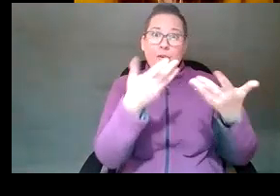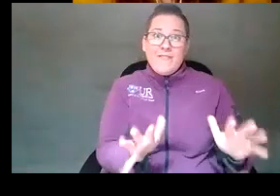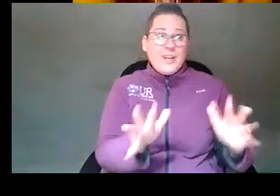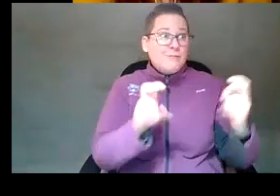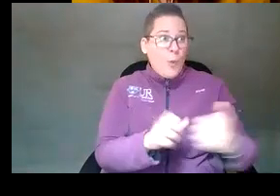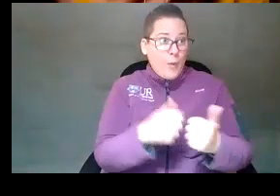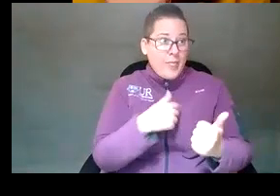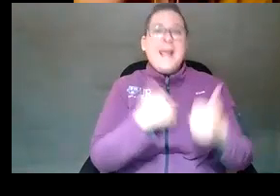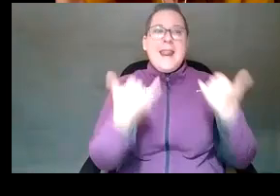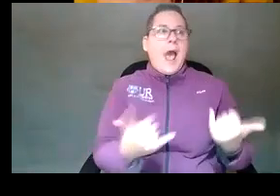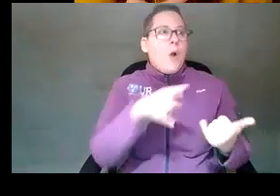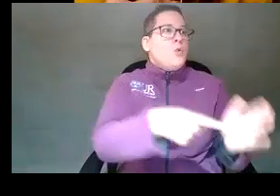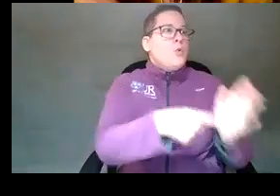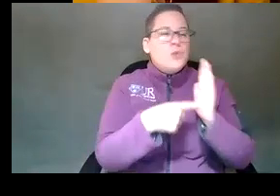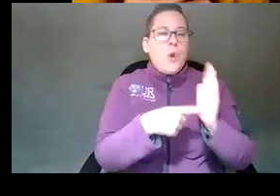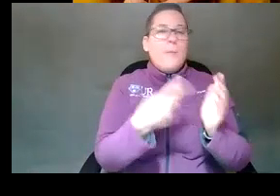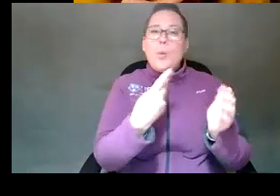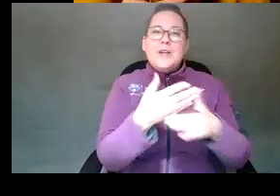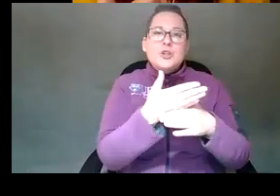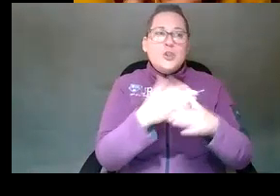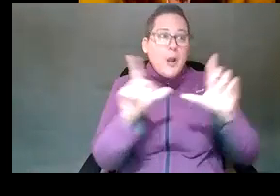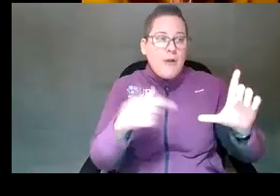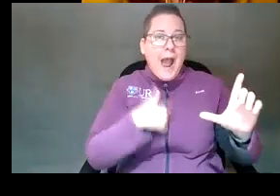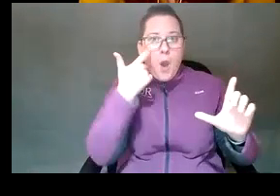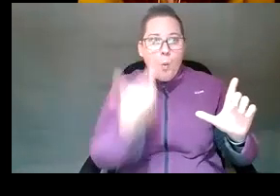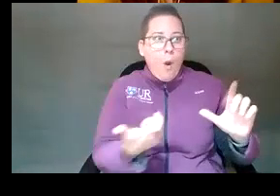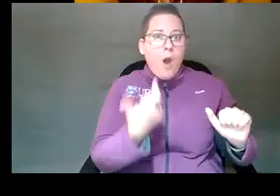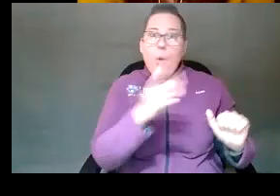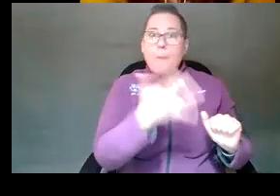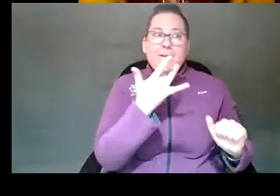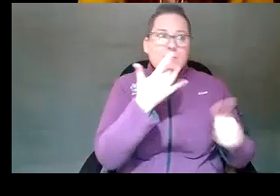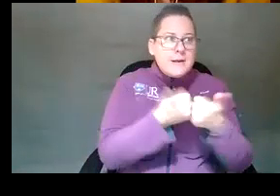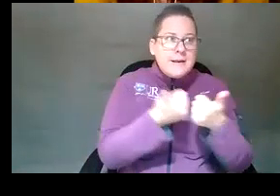share your screen with me and we can I can watch one of your preferred games or preferred videos